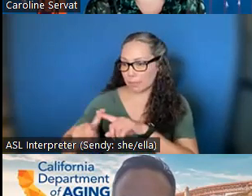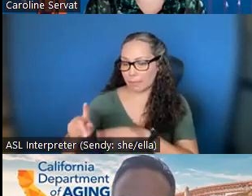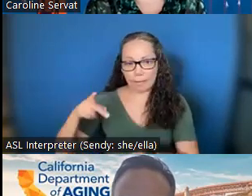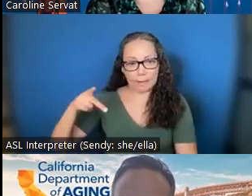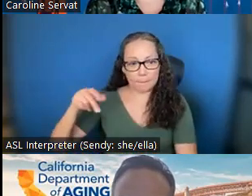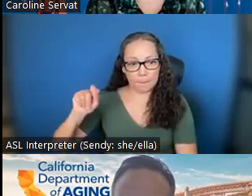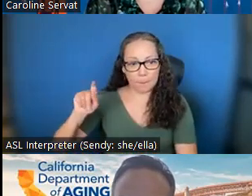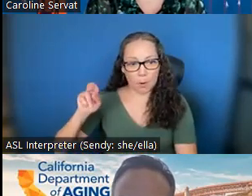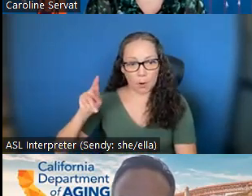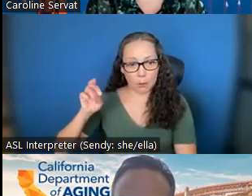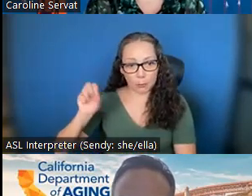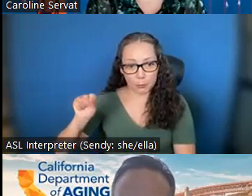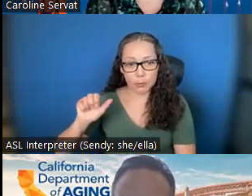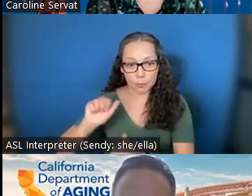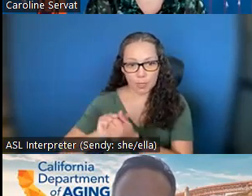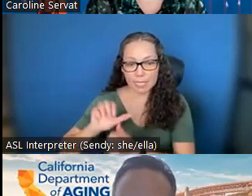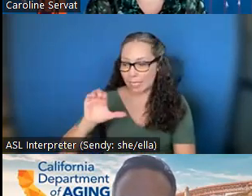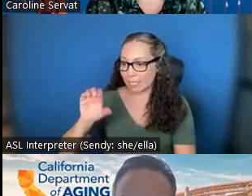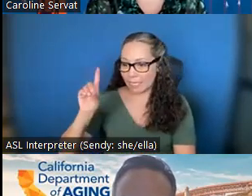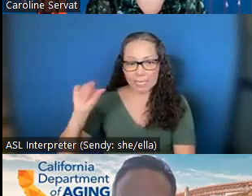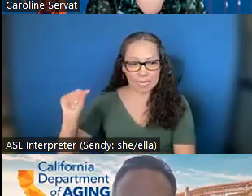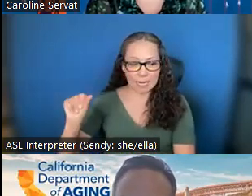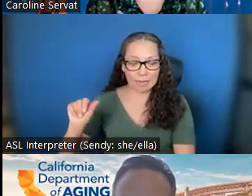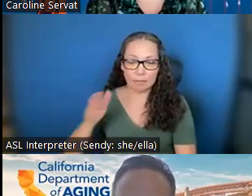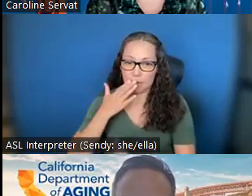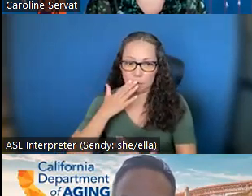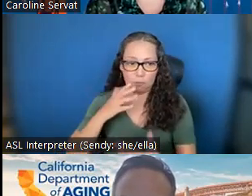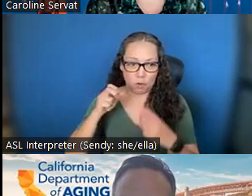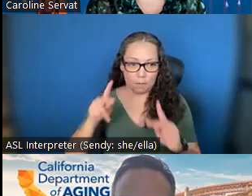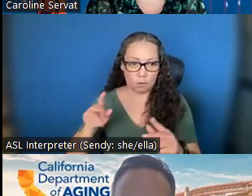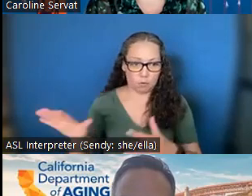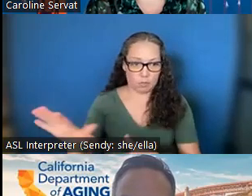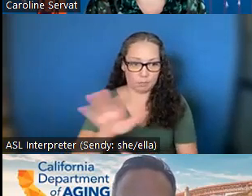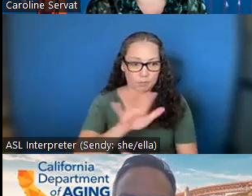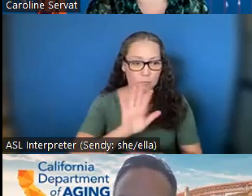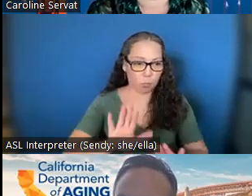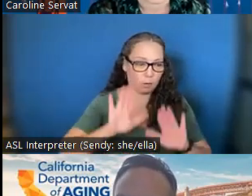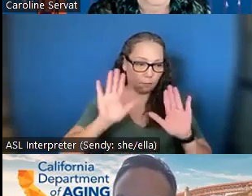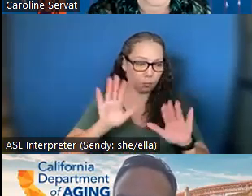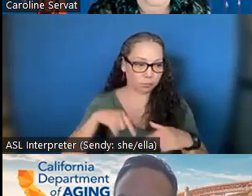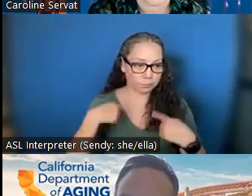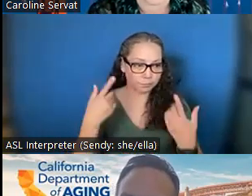thank you for the opportunity it's been really wonderful like to say something about that so